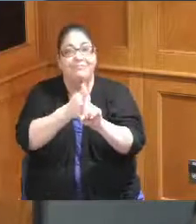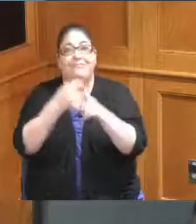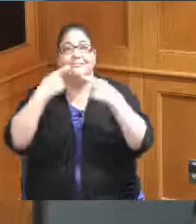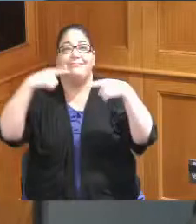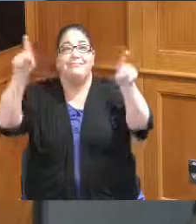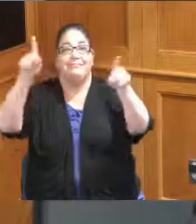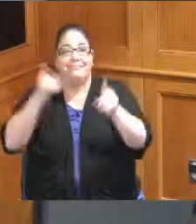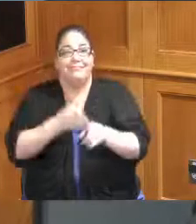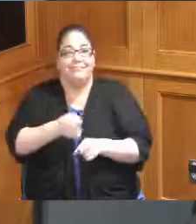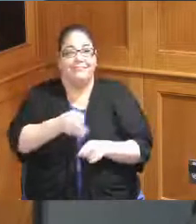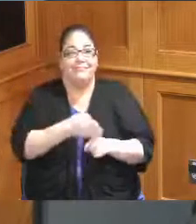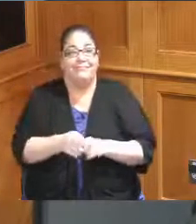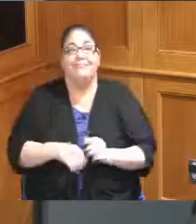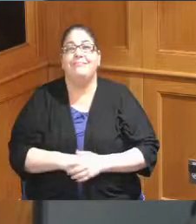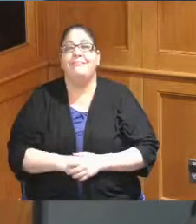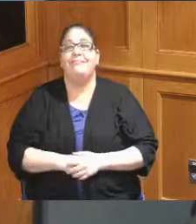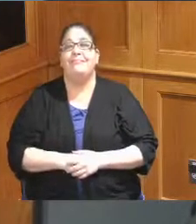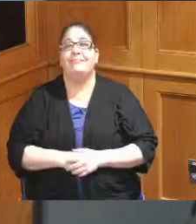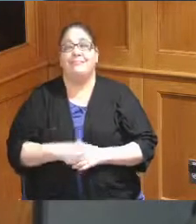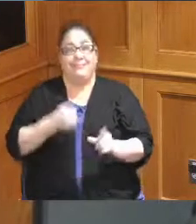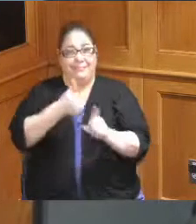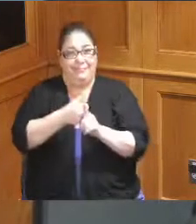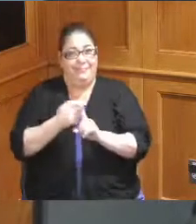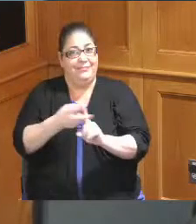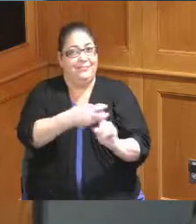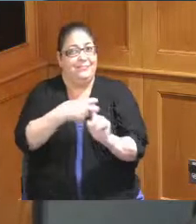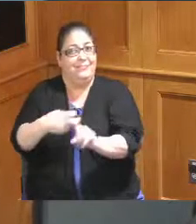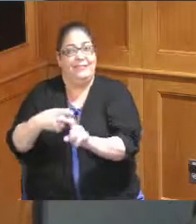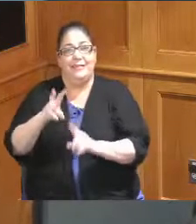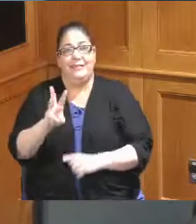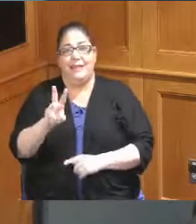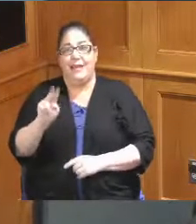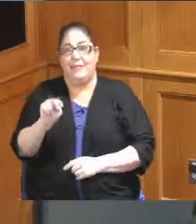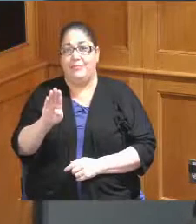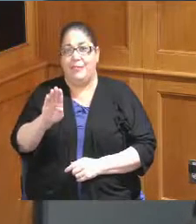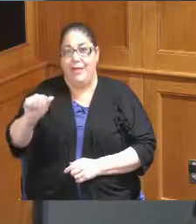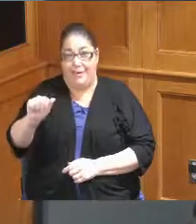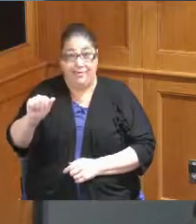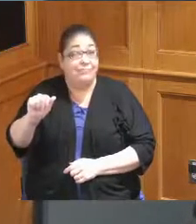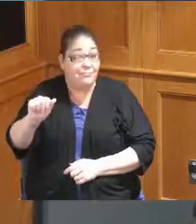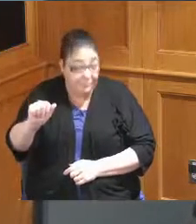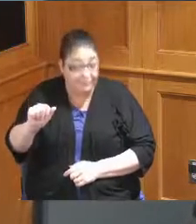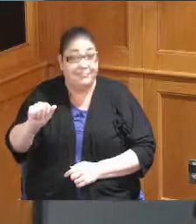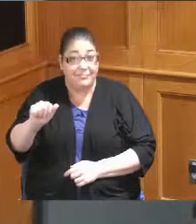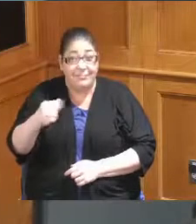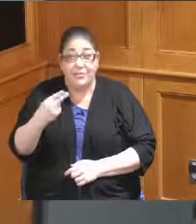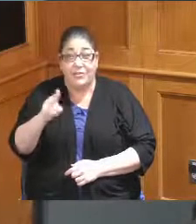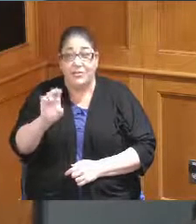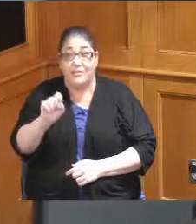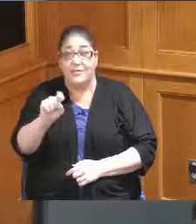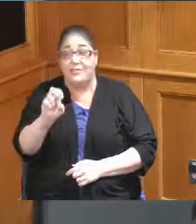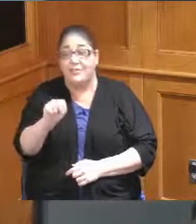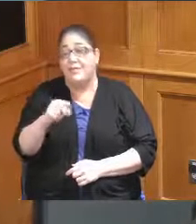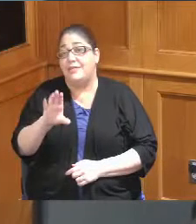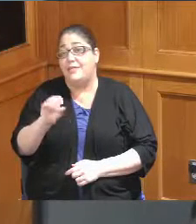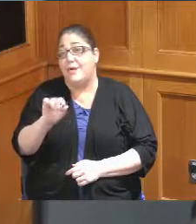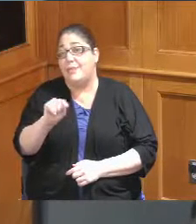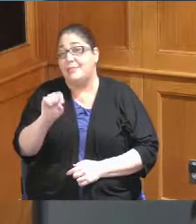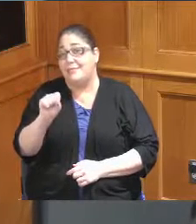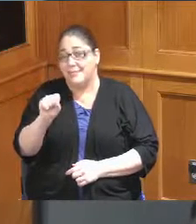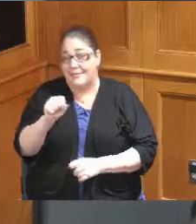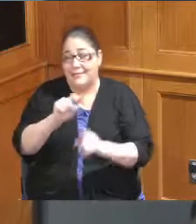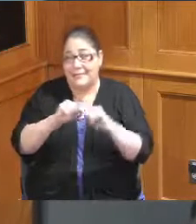whereas coach Davis was drafted to the WNBA Houston Comets and would go on to play in